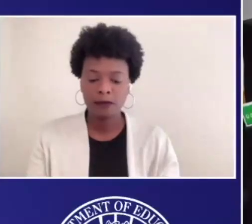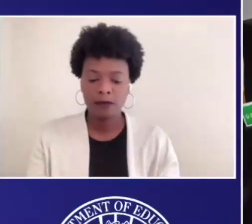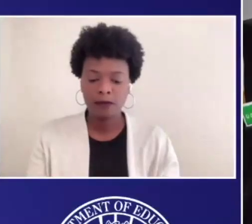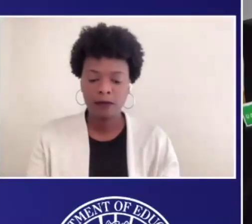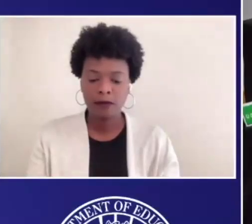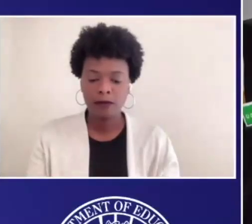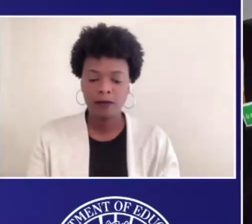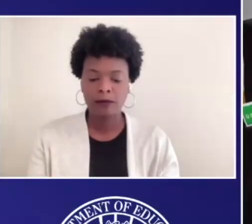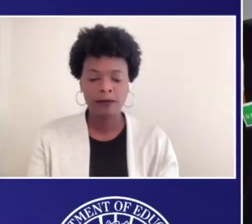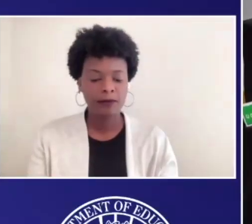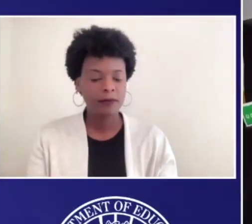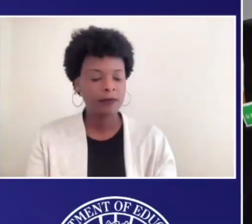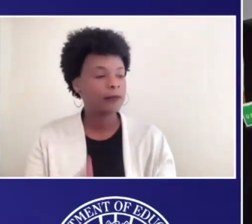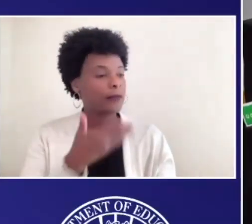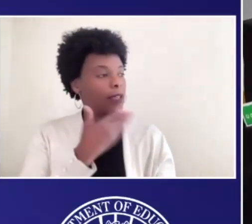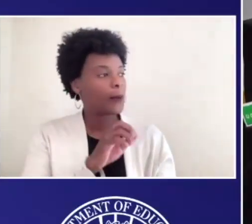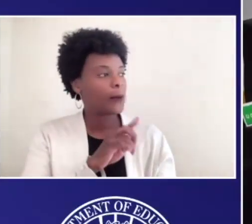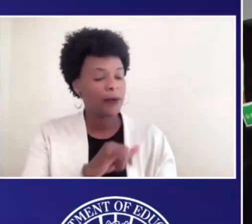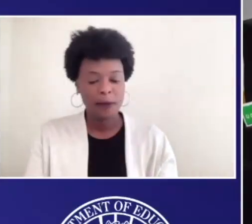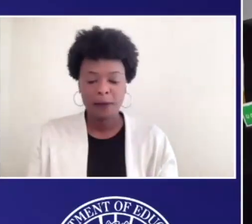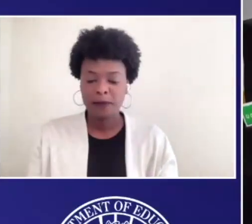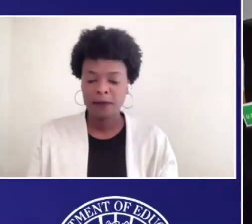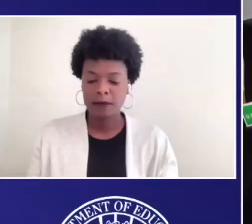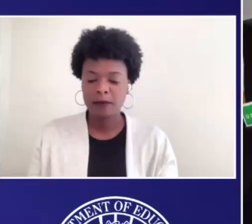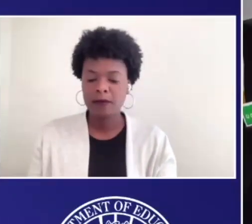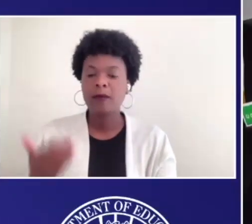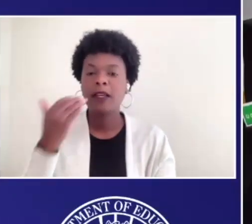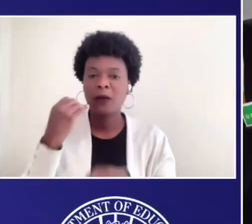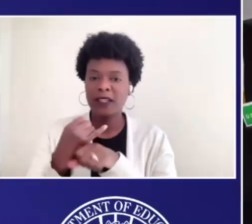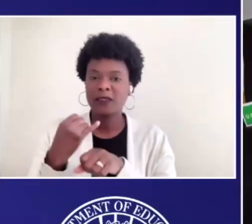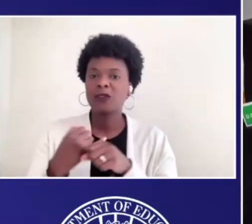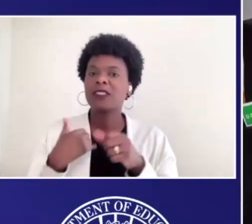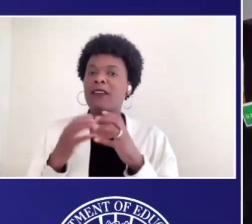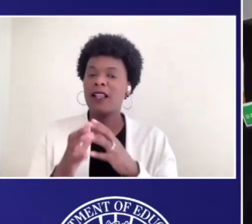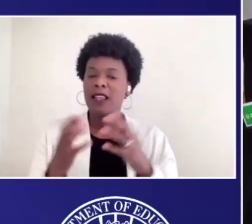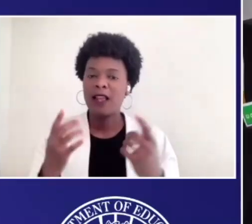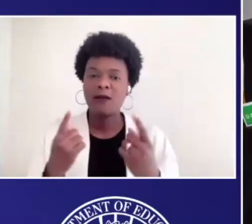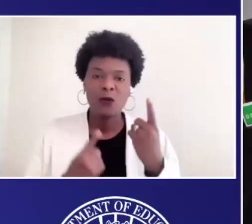Thank you, Cody. Are there any -- I know that the institutions had lots of questions. I think we've addressed a lot of